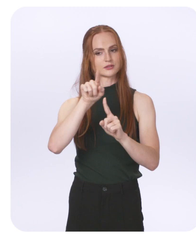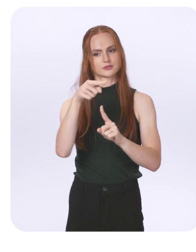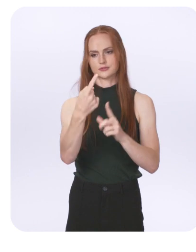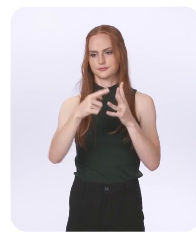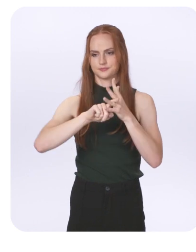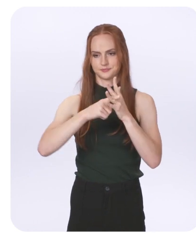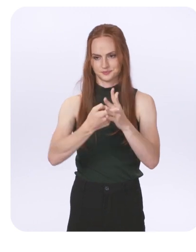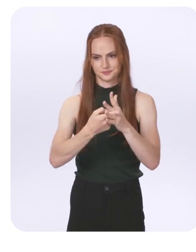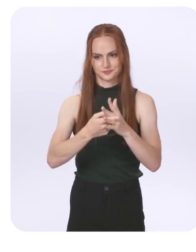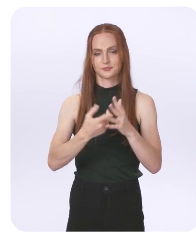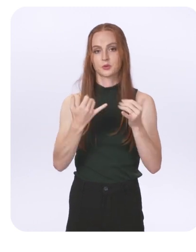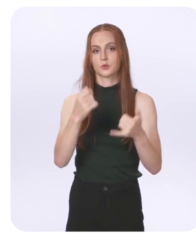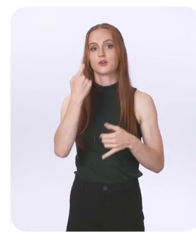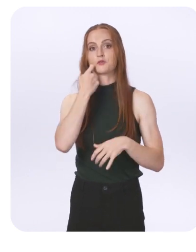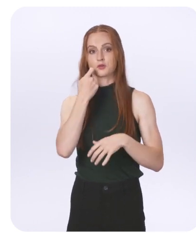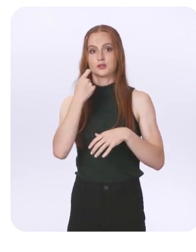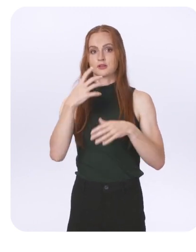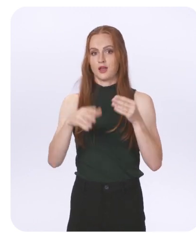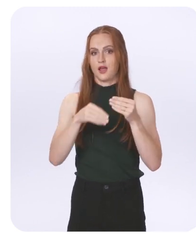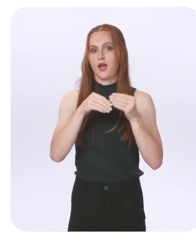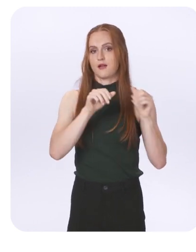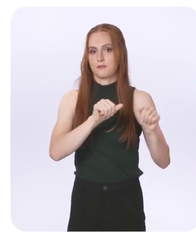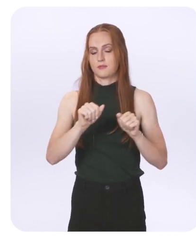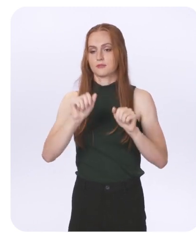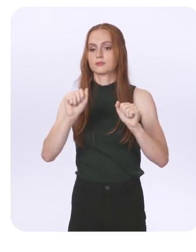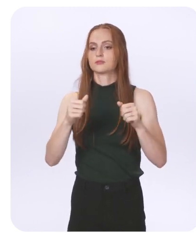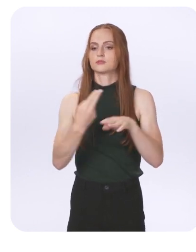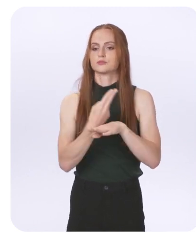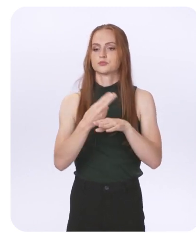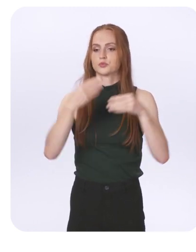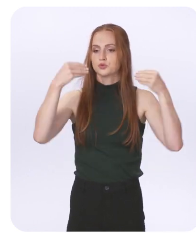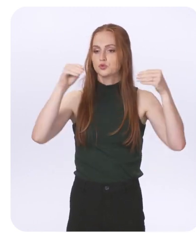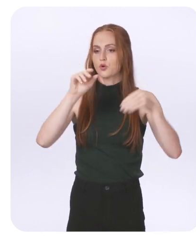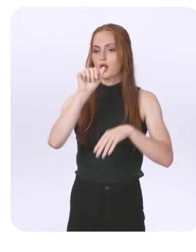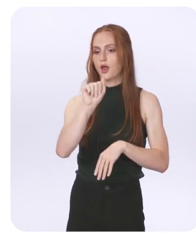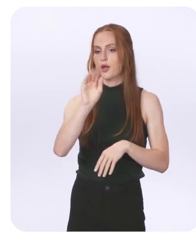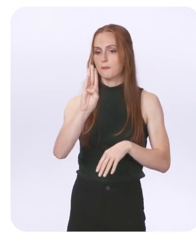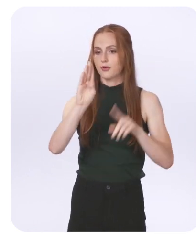This way, you can test into your best performing screenshots or trailers before launch day.